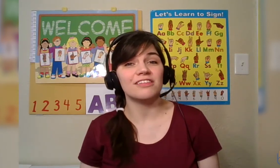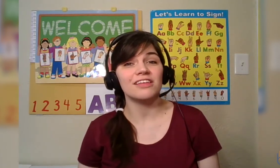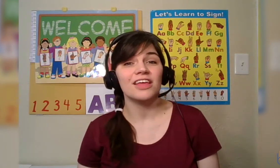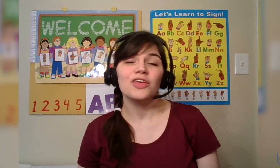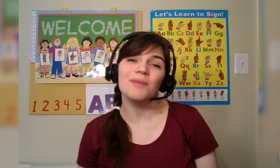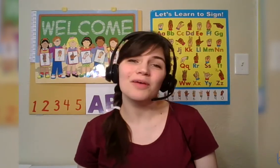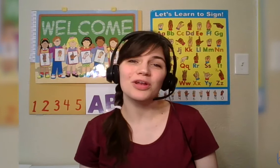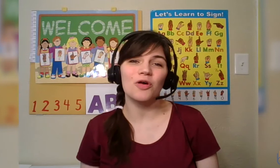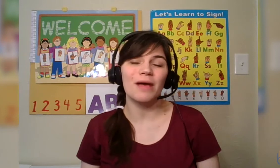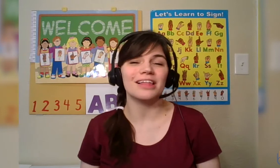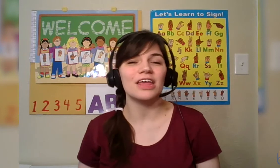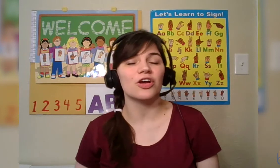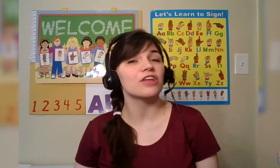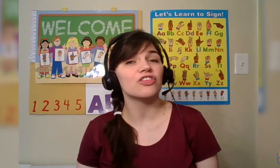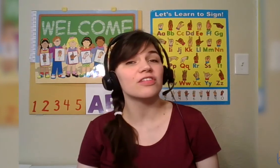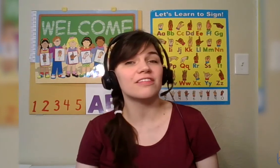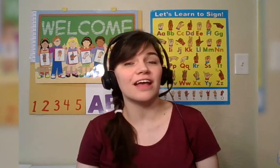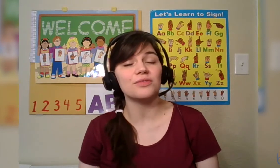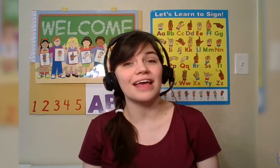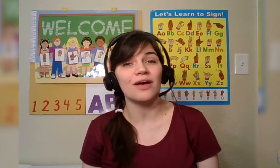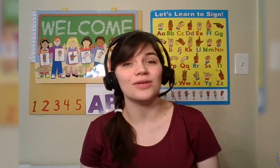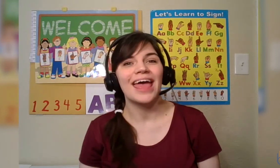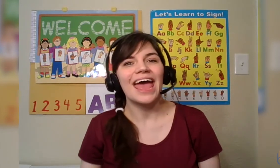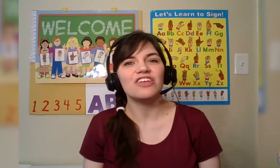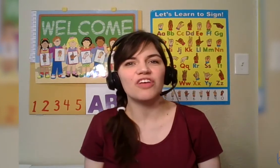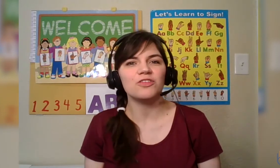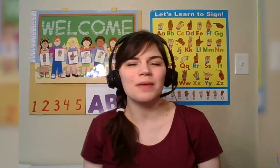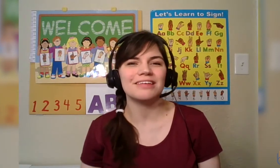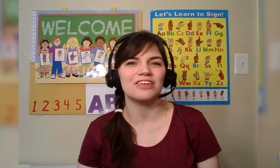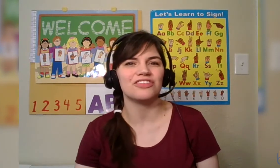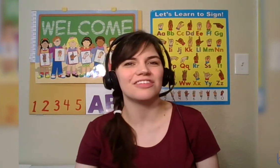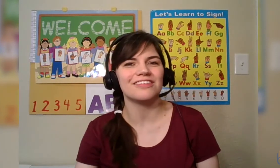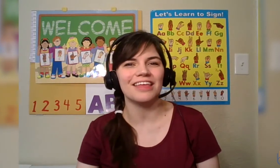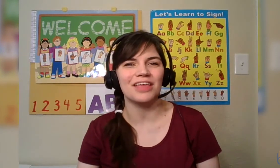you might want to go back later and turn the sound down and just pay attention to the sign language.